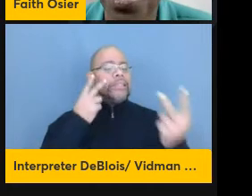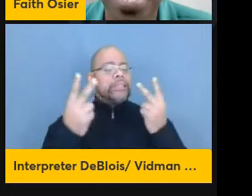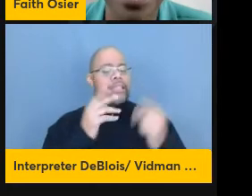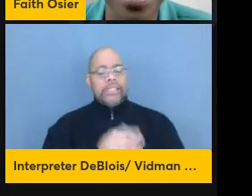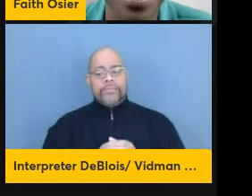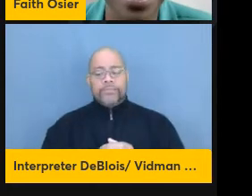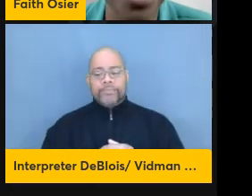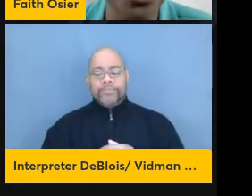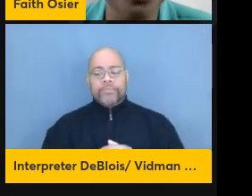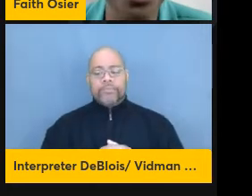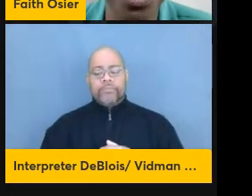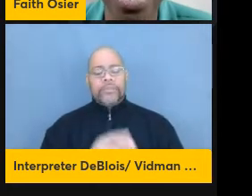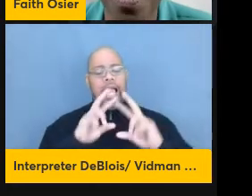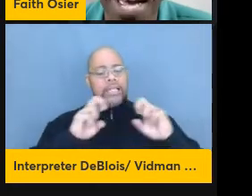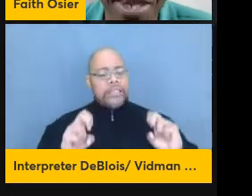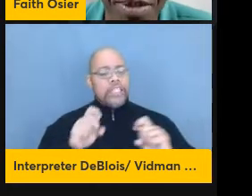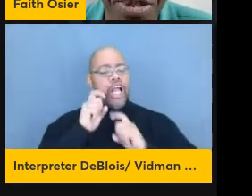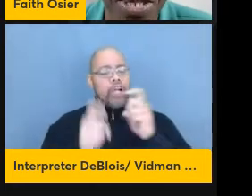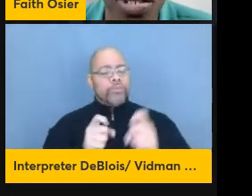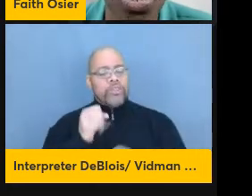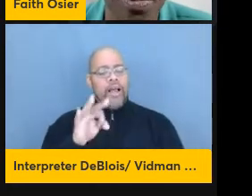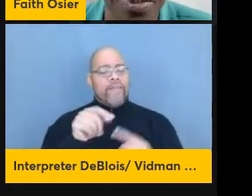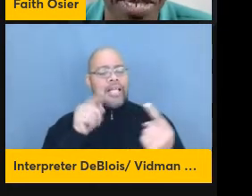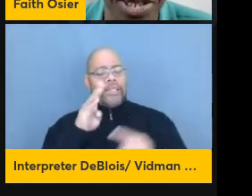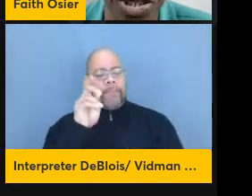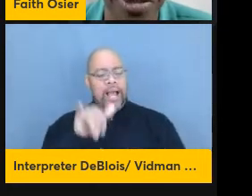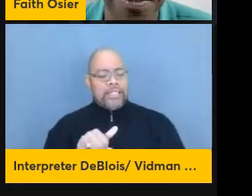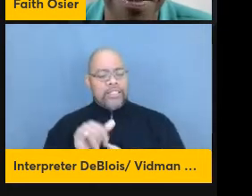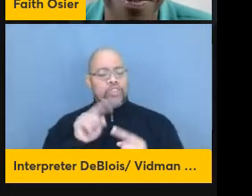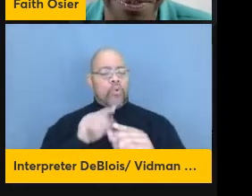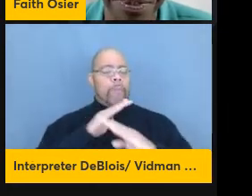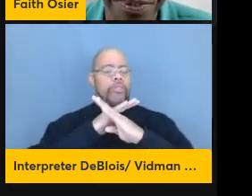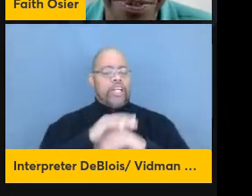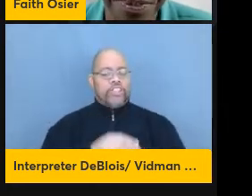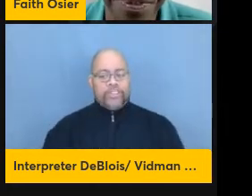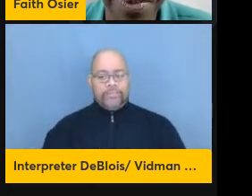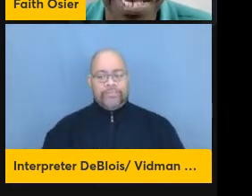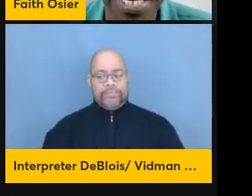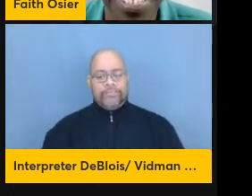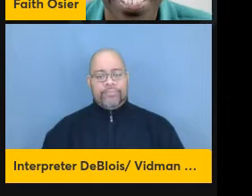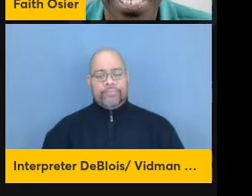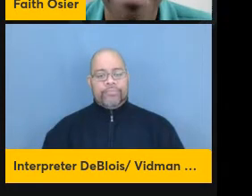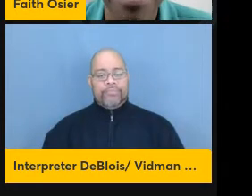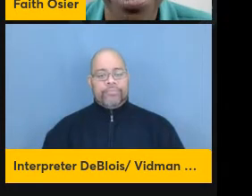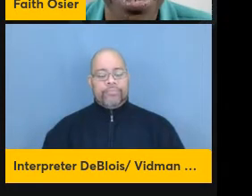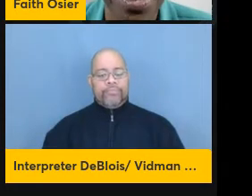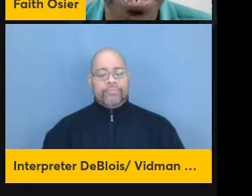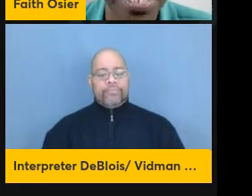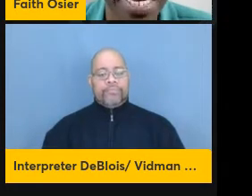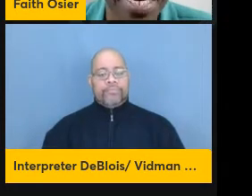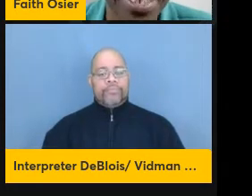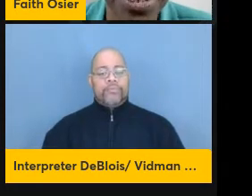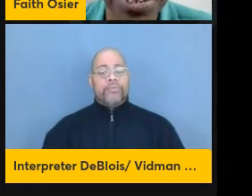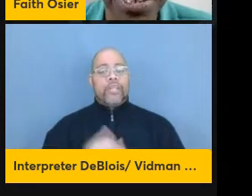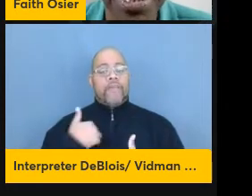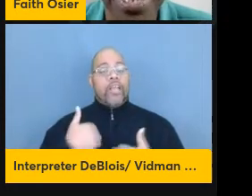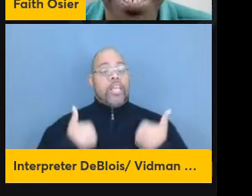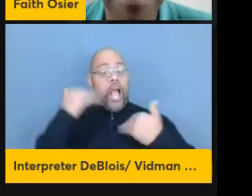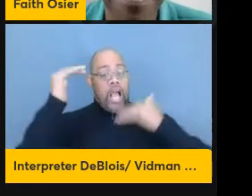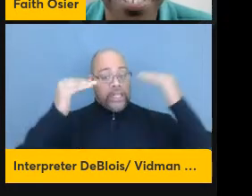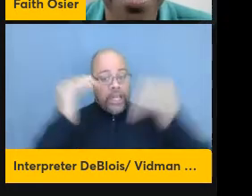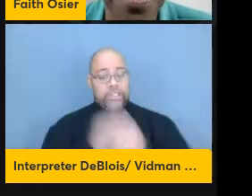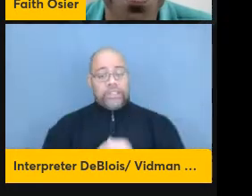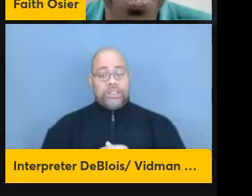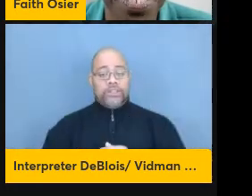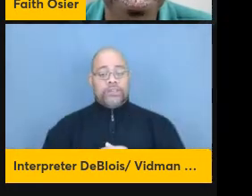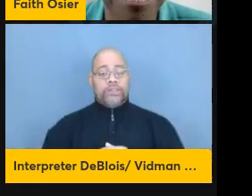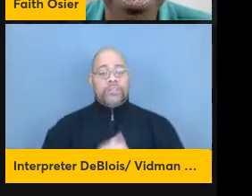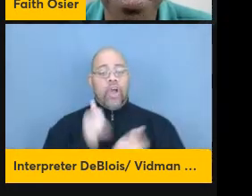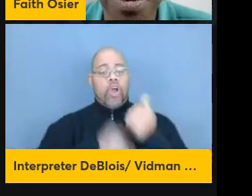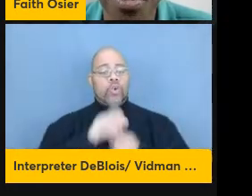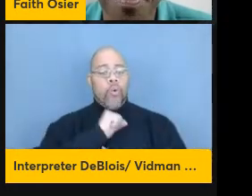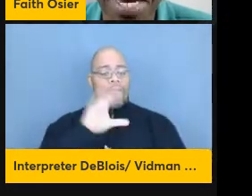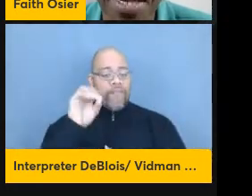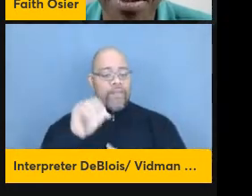to analyze the contribution of antibodies to protection. So there were young adults, under 50. Most of them were male,